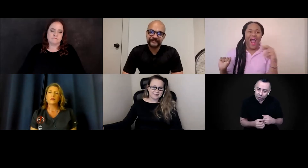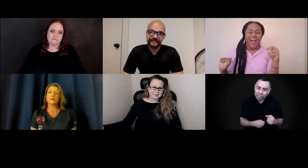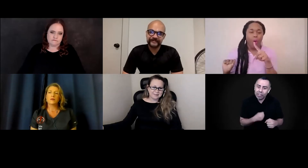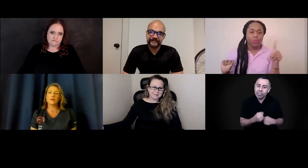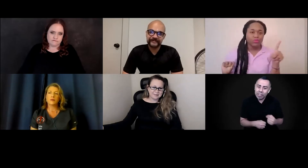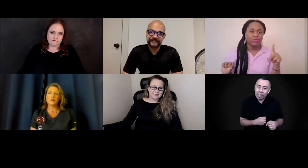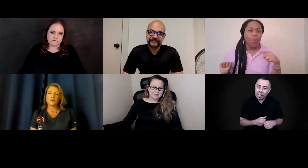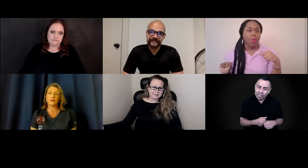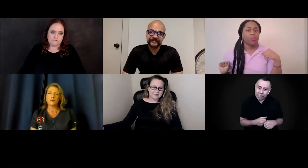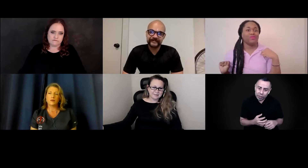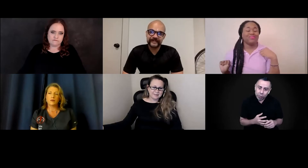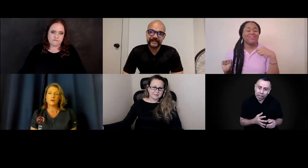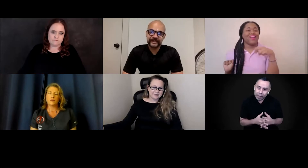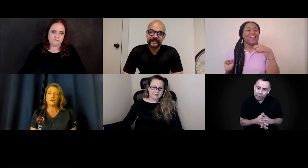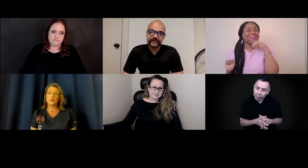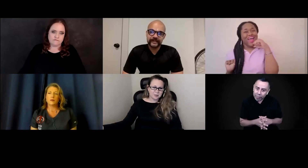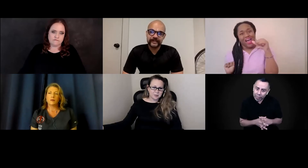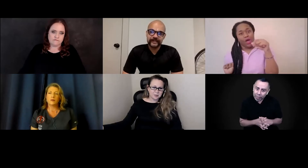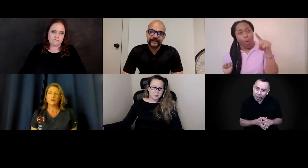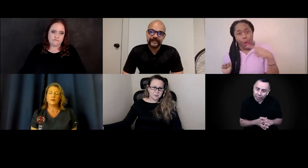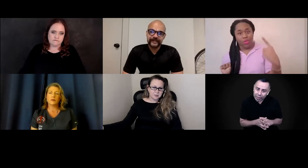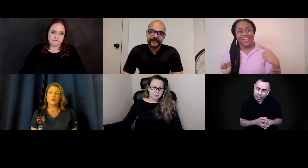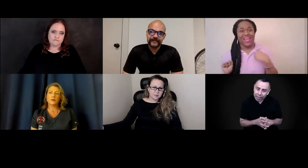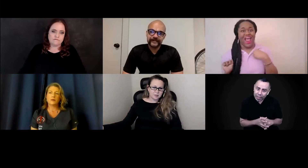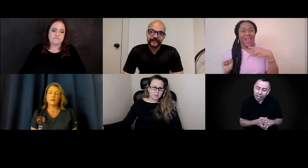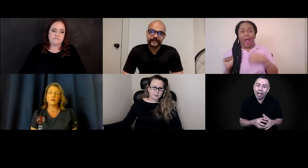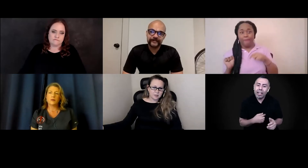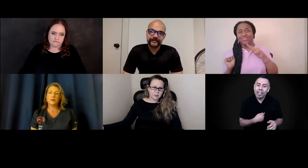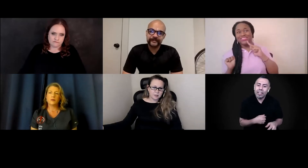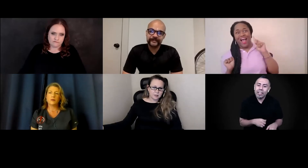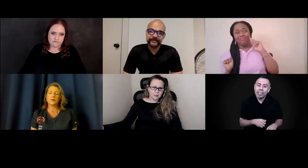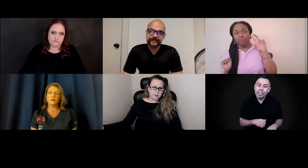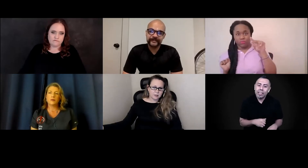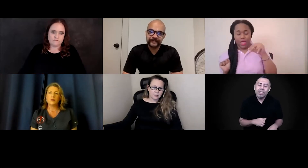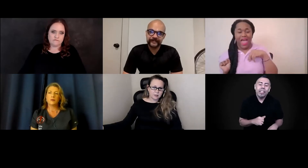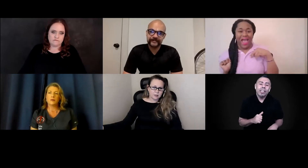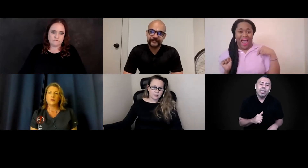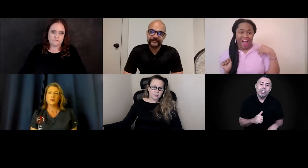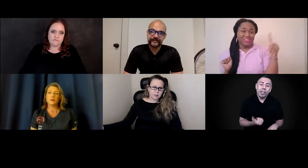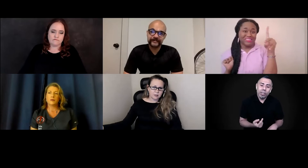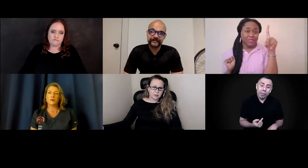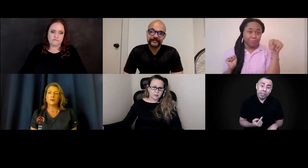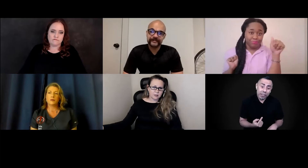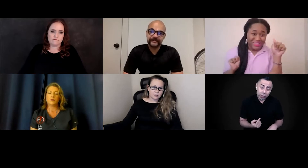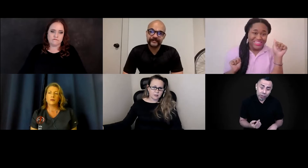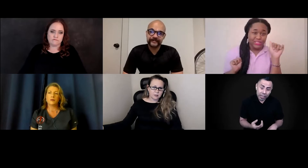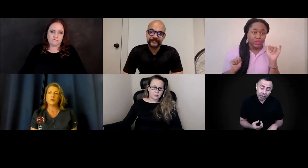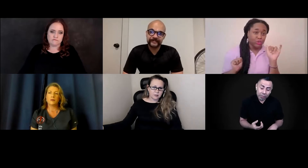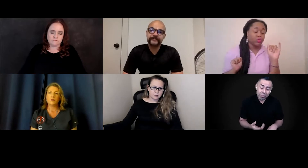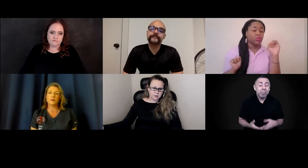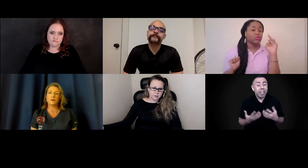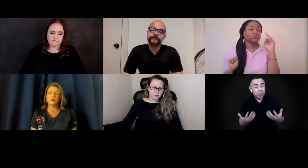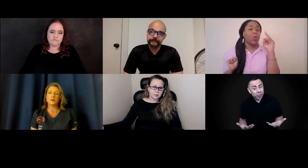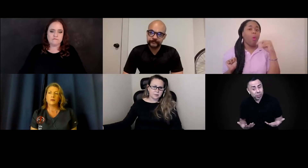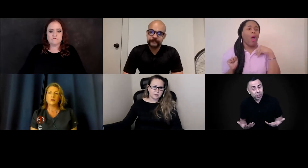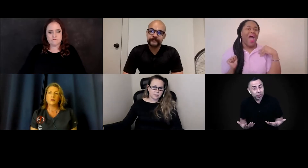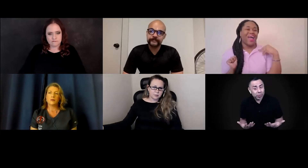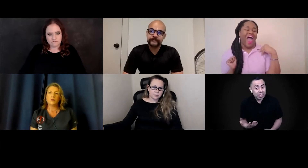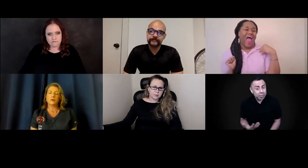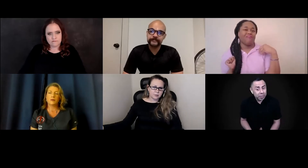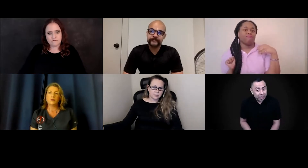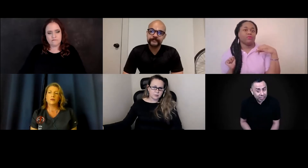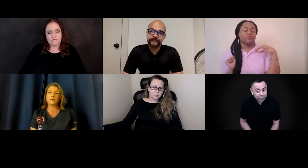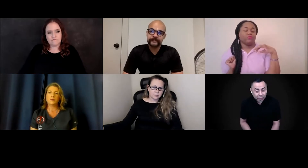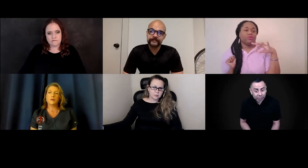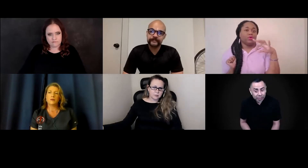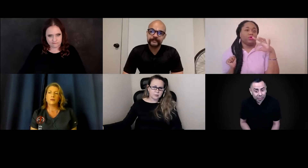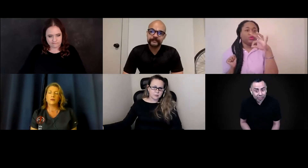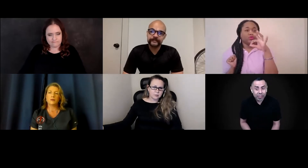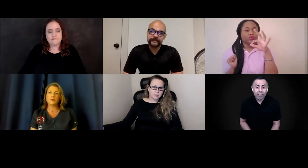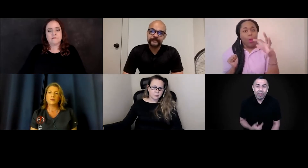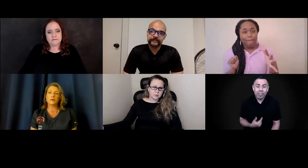Through the years, as the years go by, I not only am a deaf student there but I'm a student